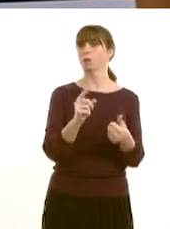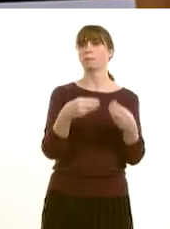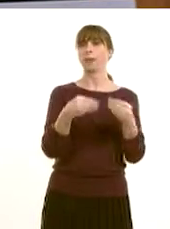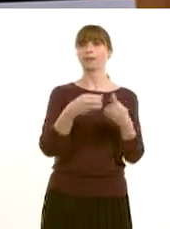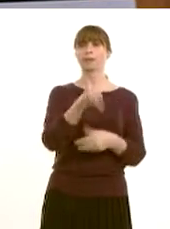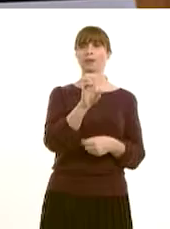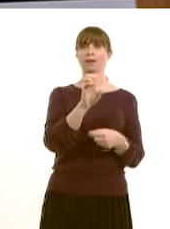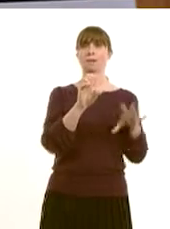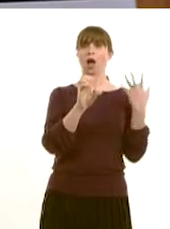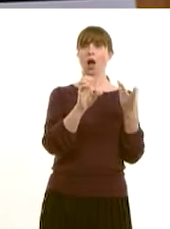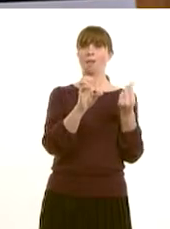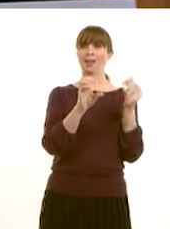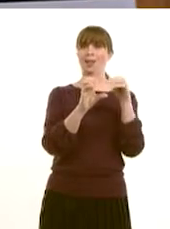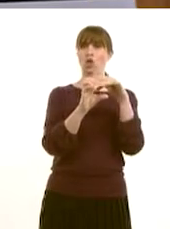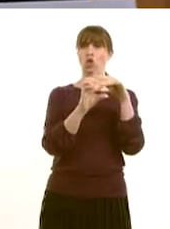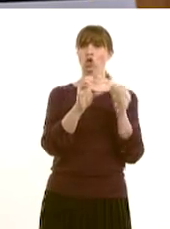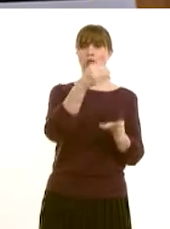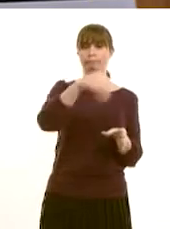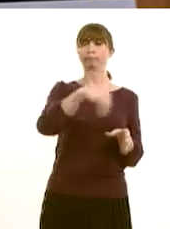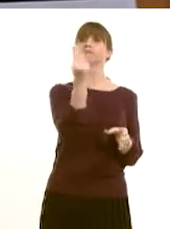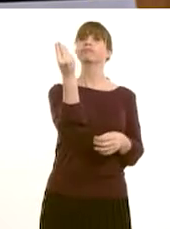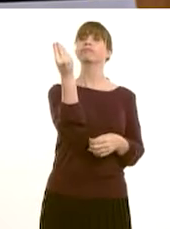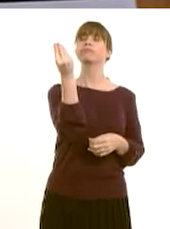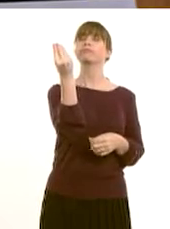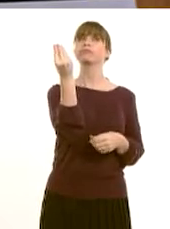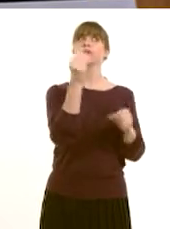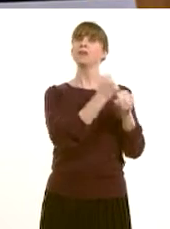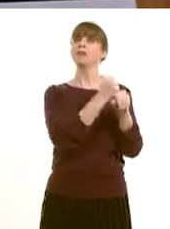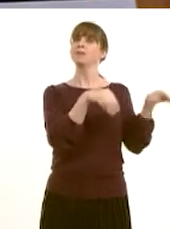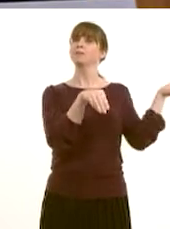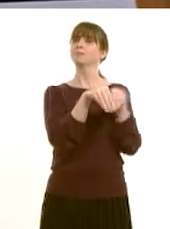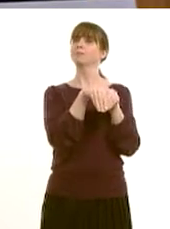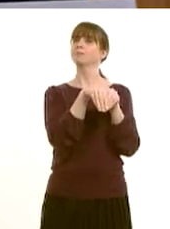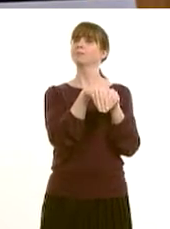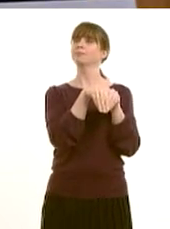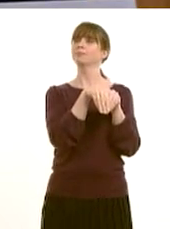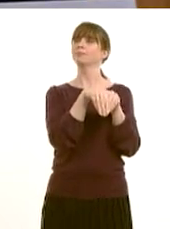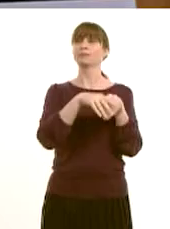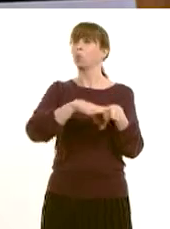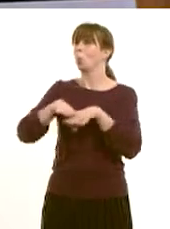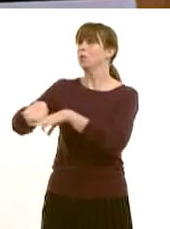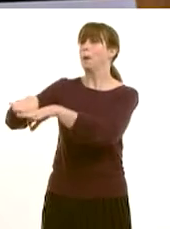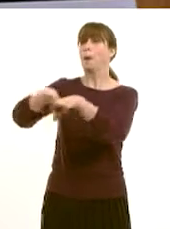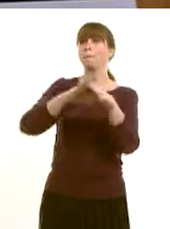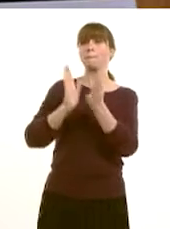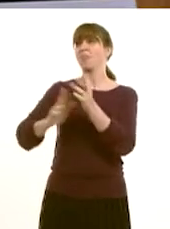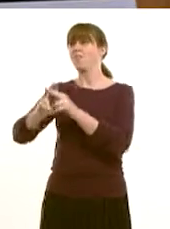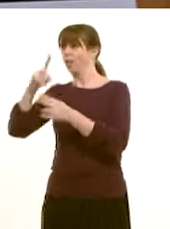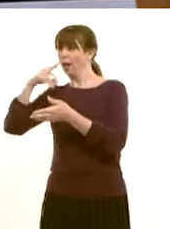with money for some pupils, but which, of course, can be used without money pre-loaded for those on free school meals.